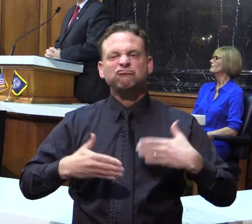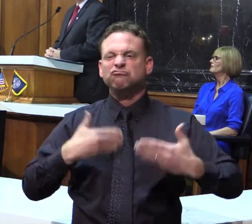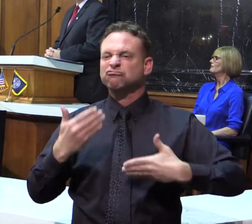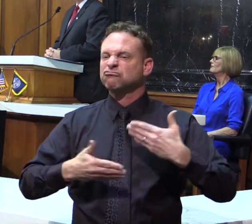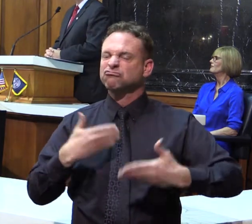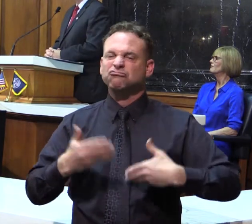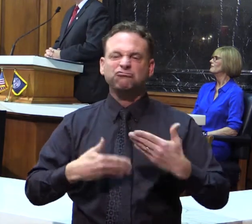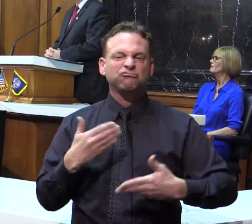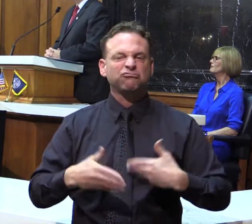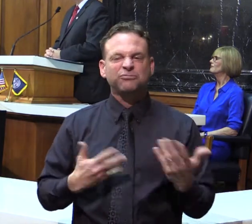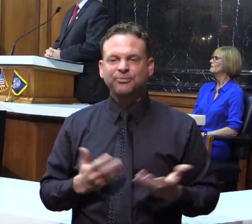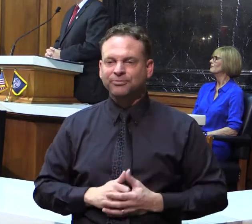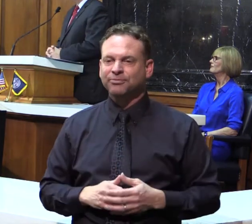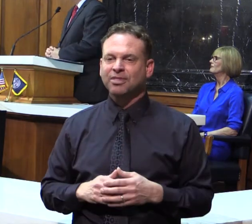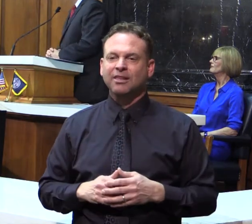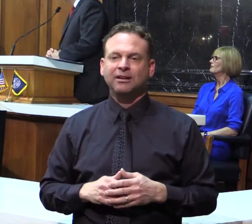... our infrastructure.